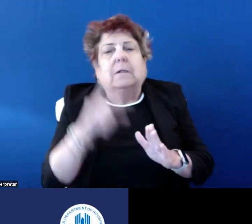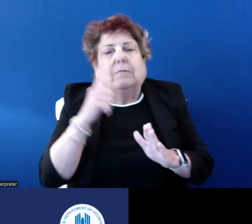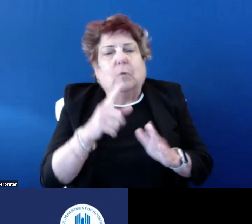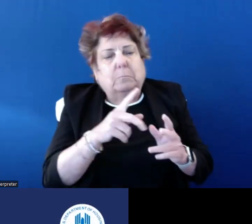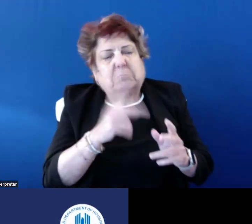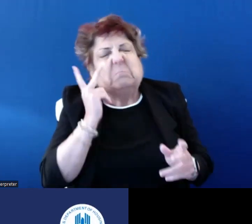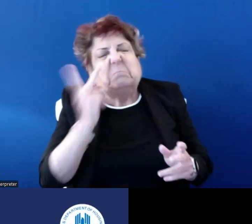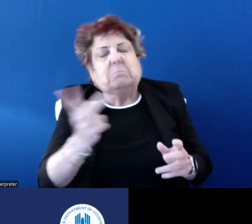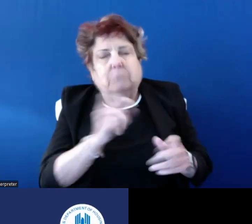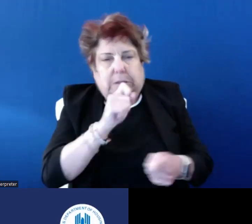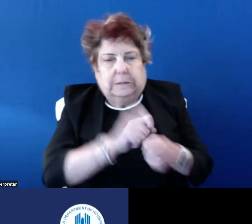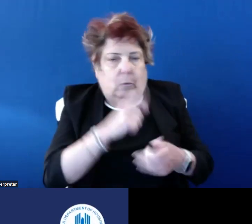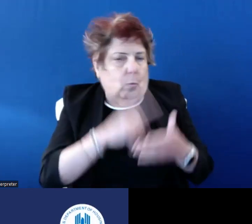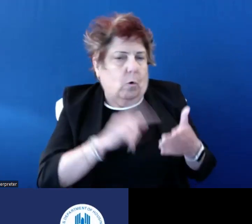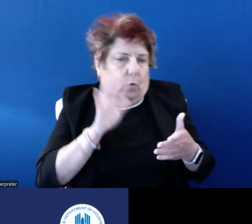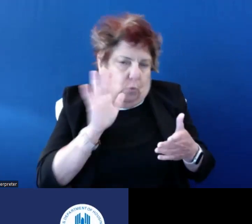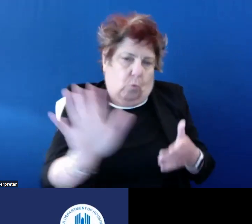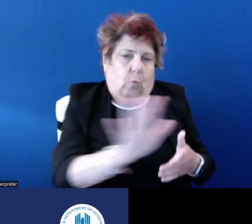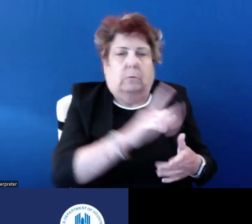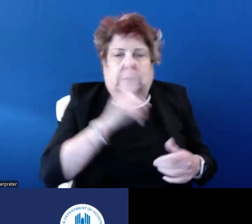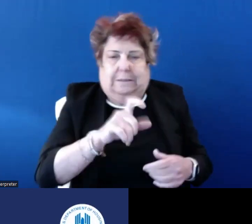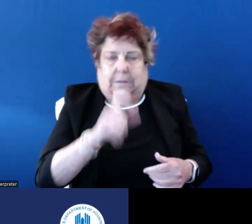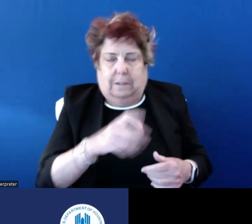and what the TA provider should focus on over the 12